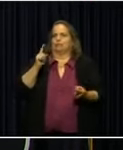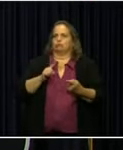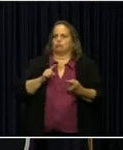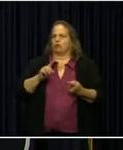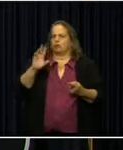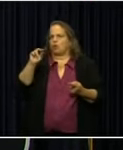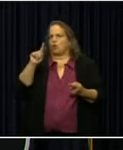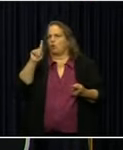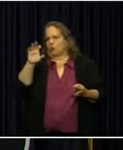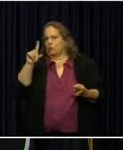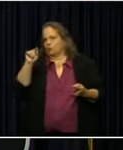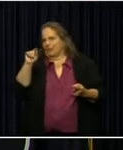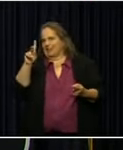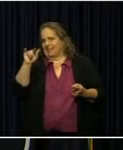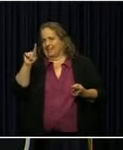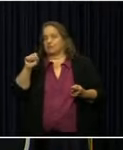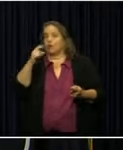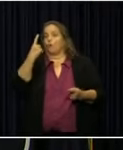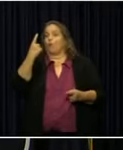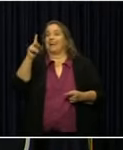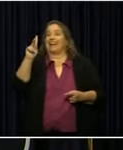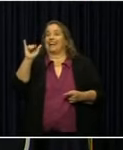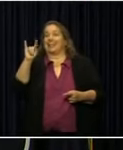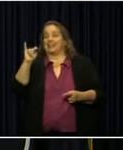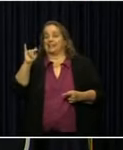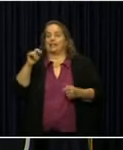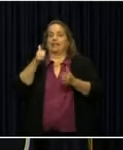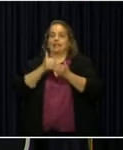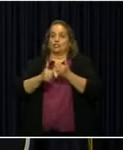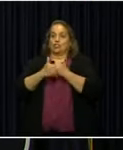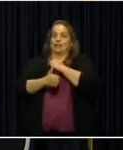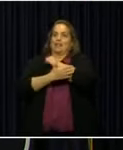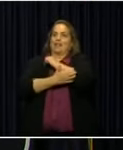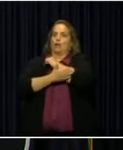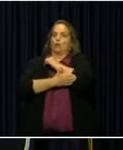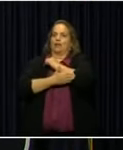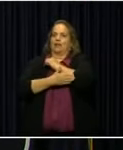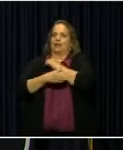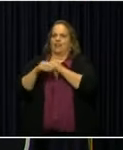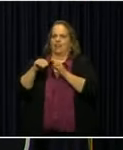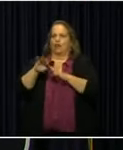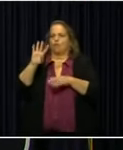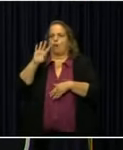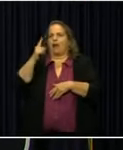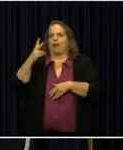THE MACHINES. THERE'S THE ABBOTT. YOU CAN GO IN FOR A PROCEDURE AND THEY CAN APPROVE YOU IN 15